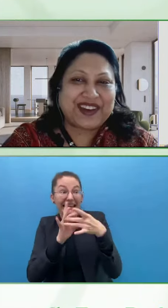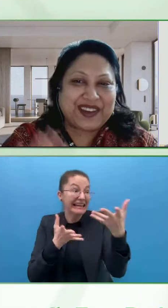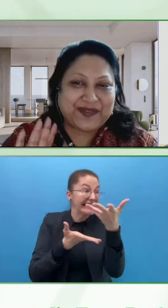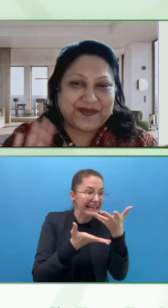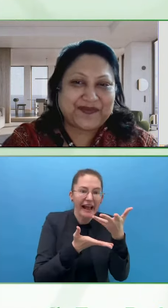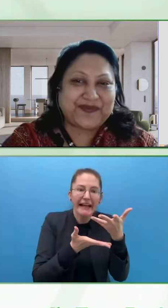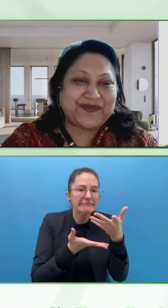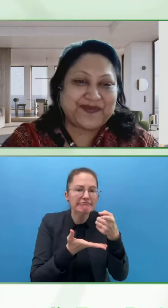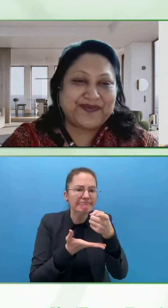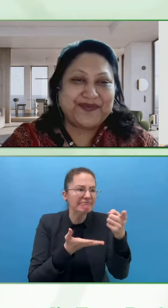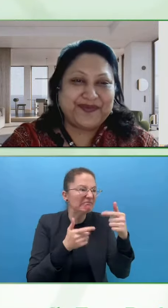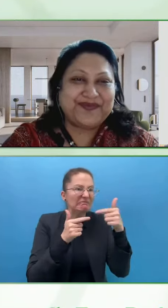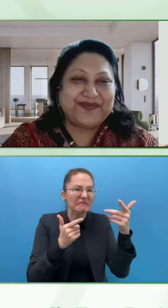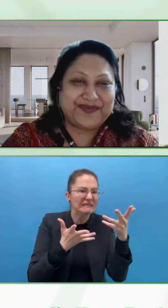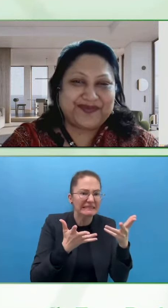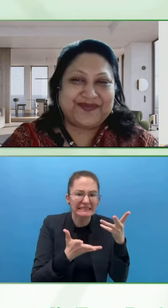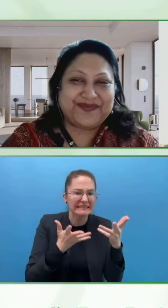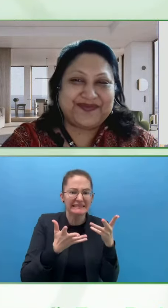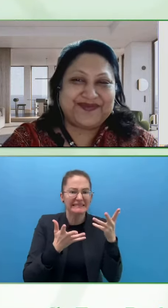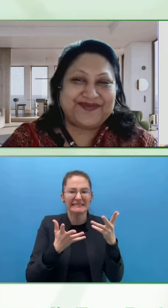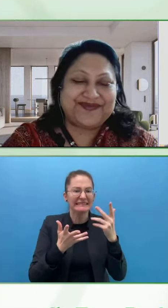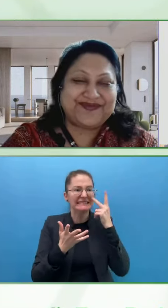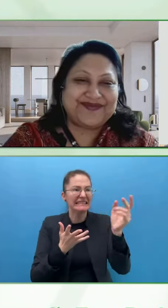Lovely to see you.